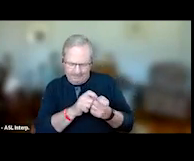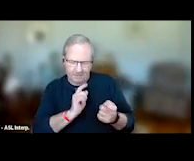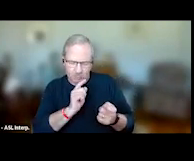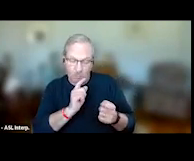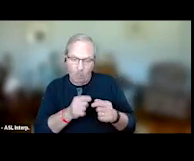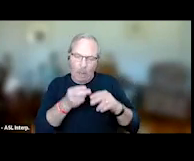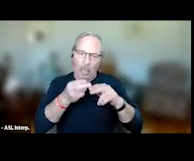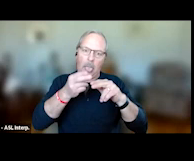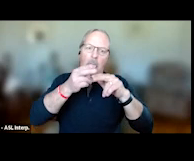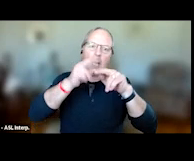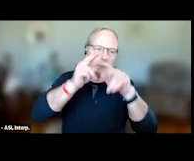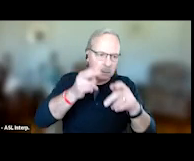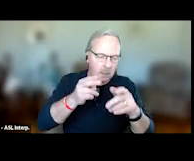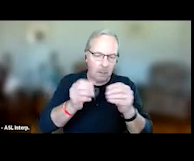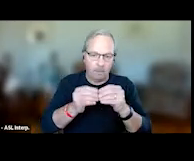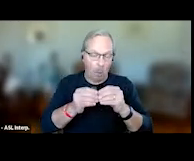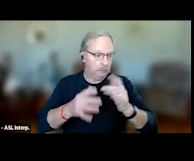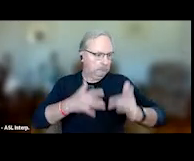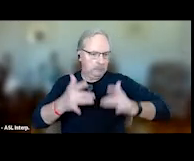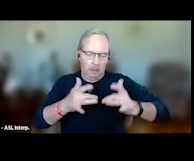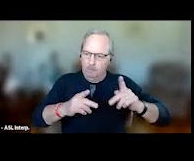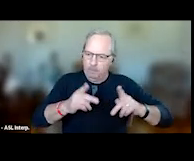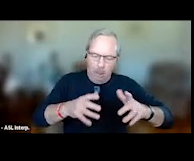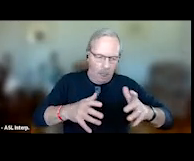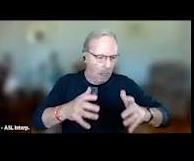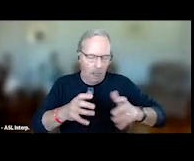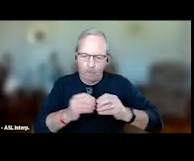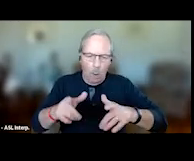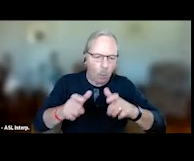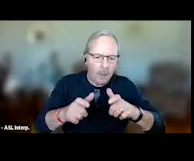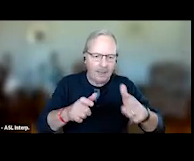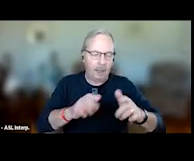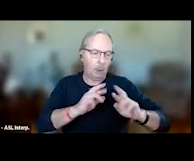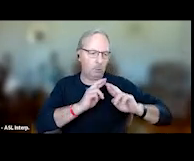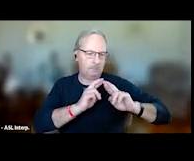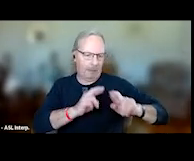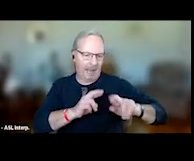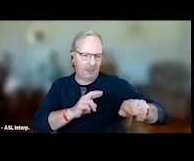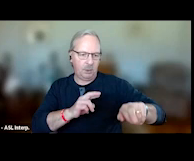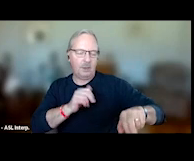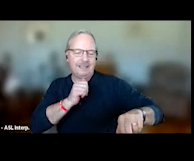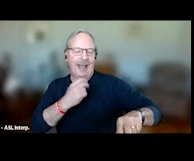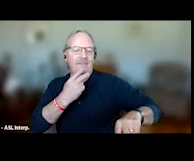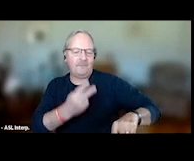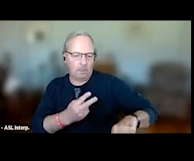because the more amped up people get, the more quickly they're gonna respond to your nonverbals and your behavior and the less